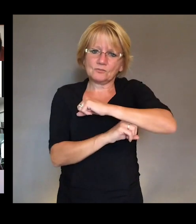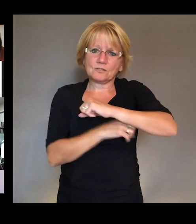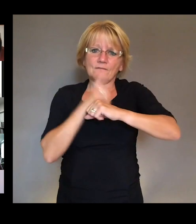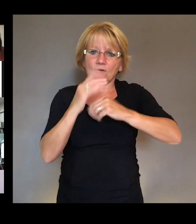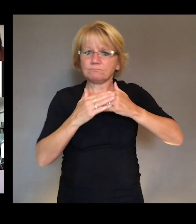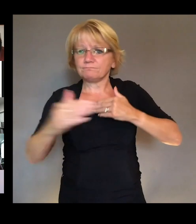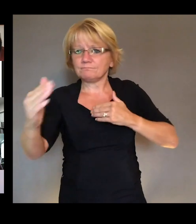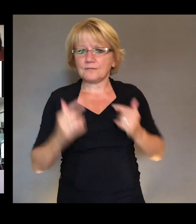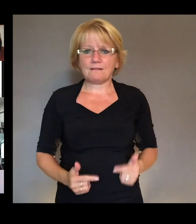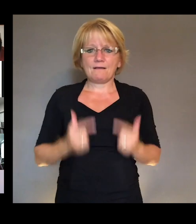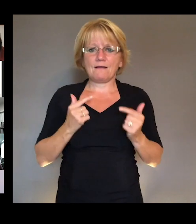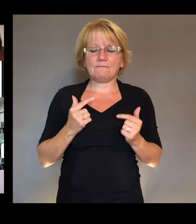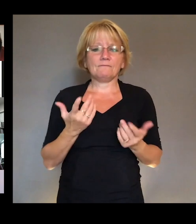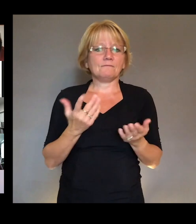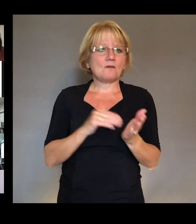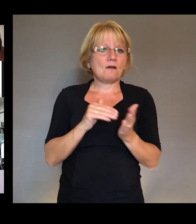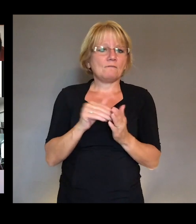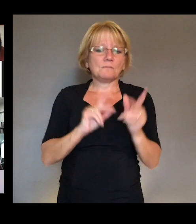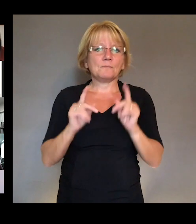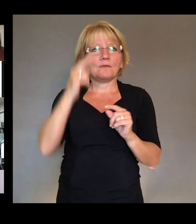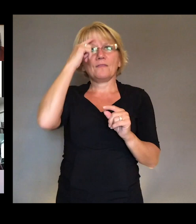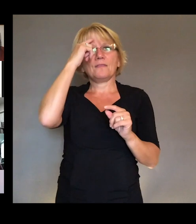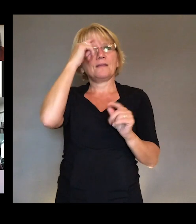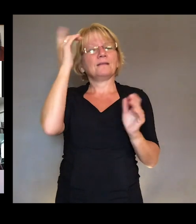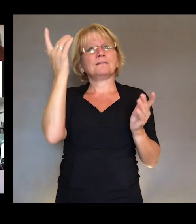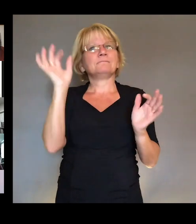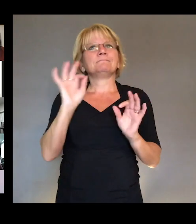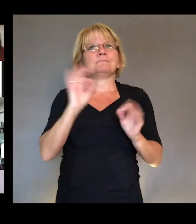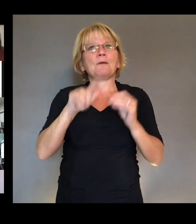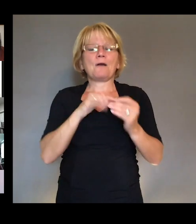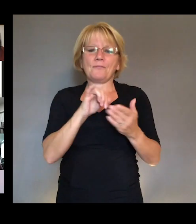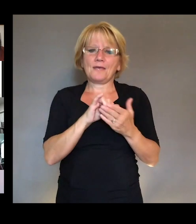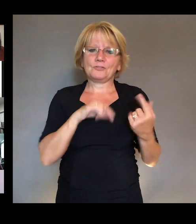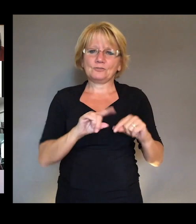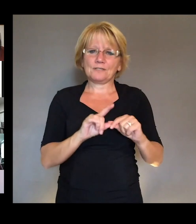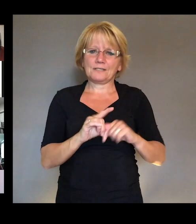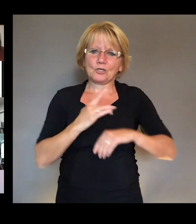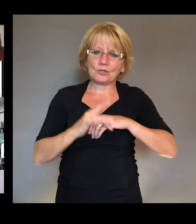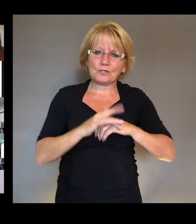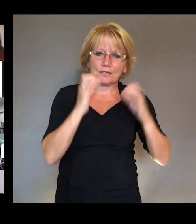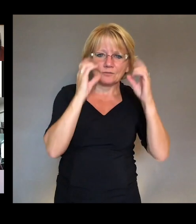And oftentimes people don't think about early education as time to really have these conversations,